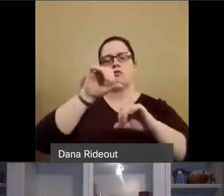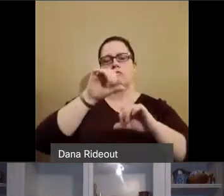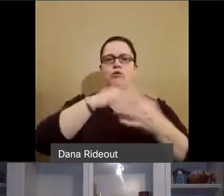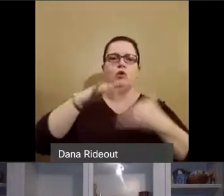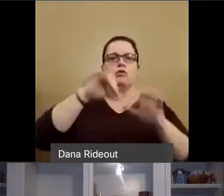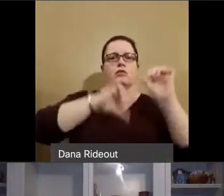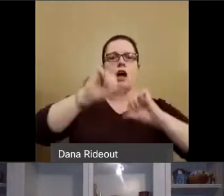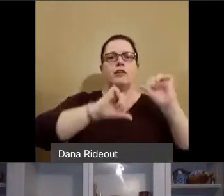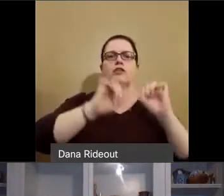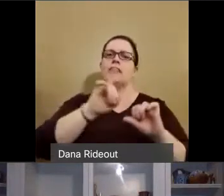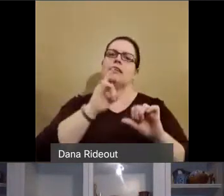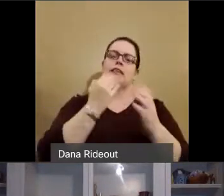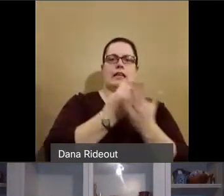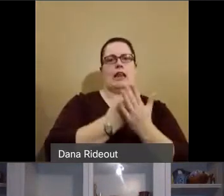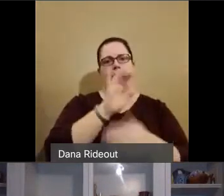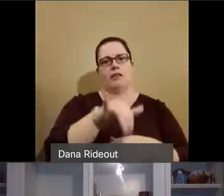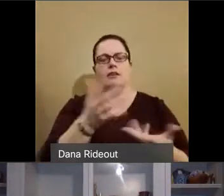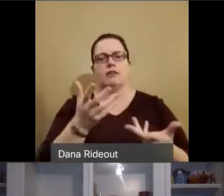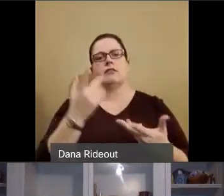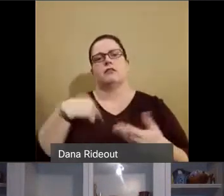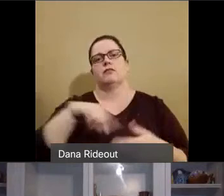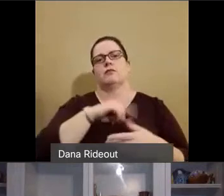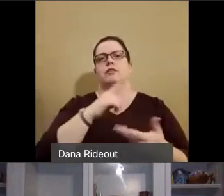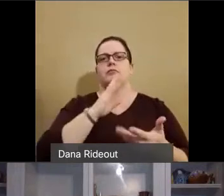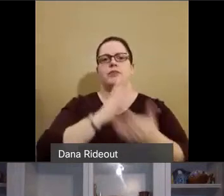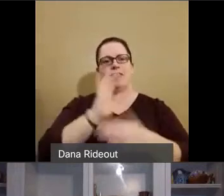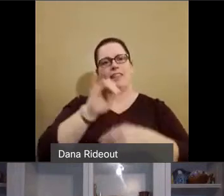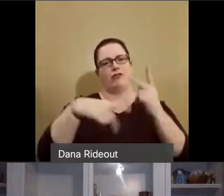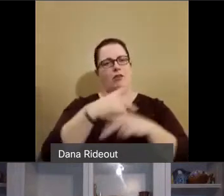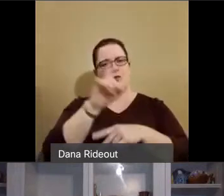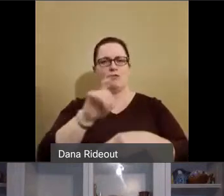We look at these kinds of questions, or at least I've been curious about them.